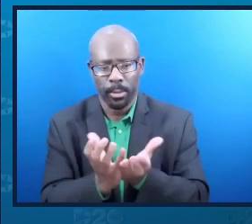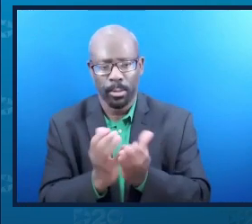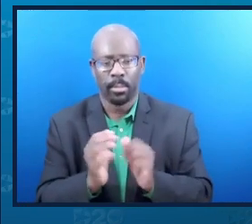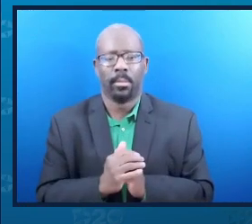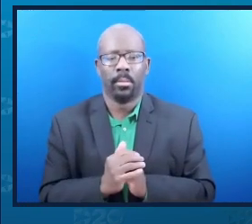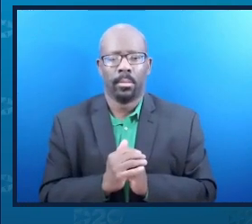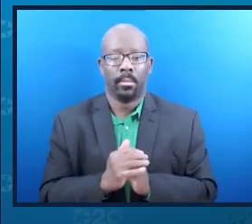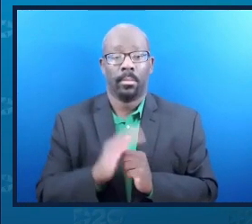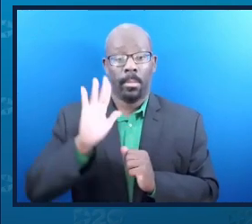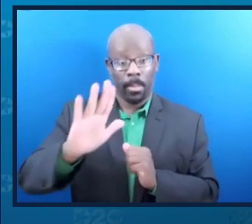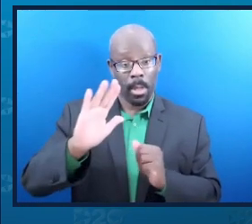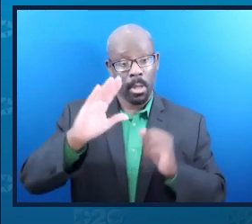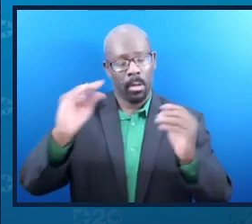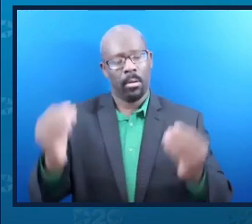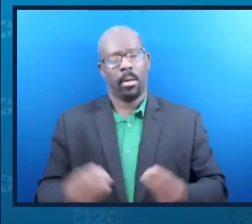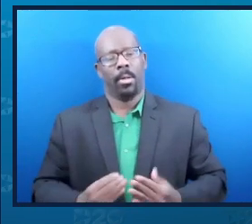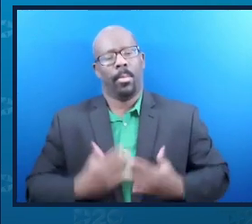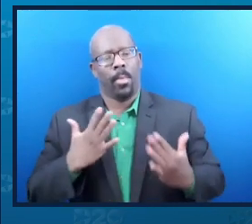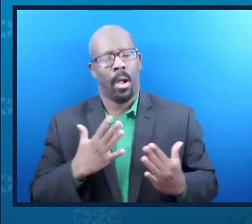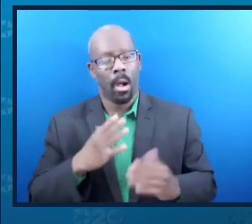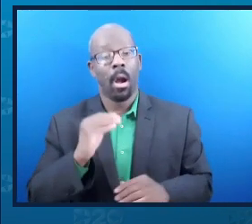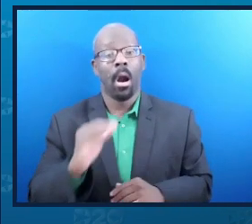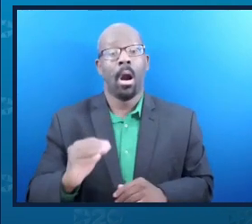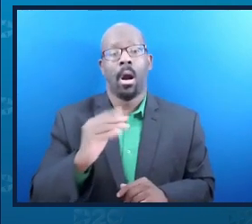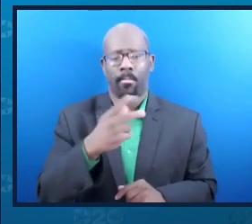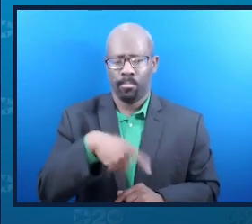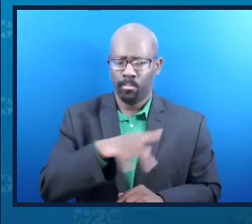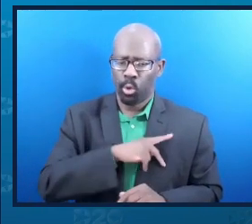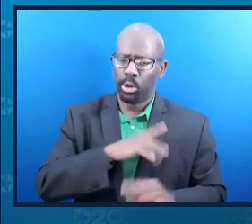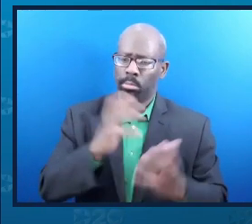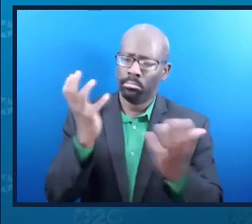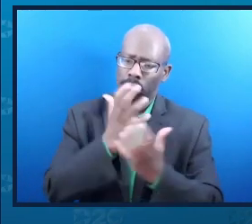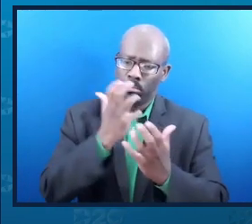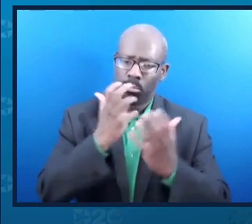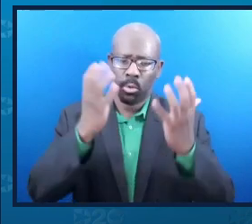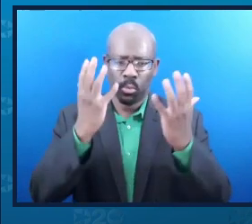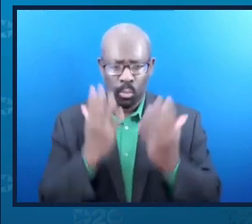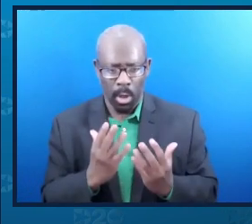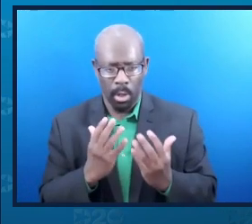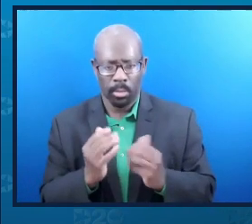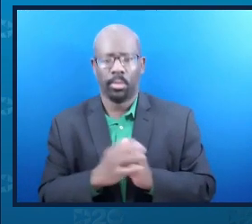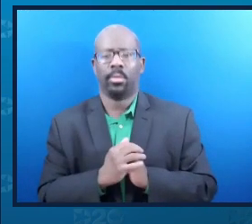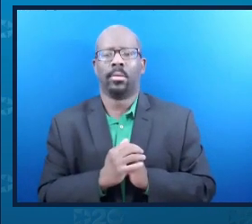FAITH AND GRICE OVERCOME GREAT